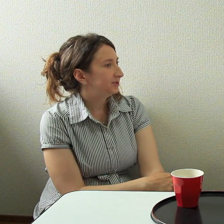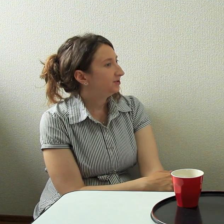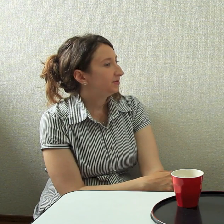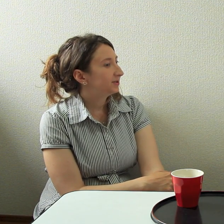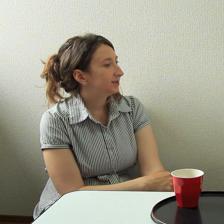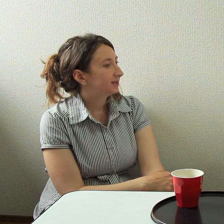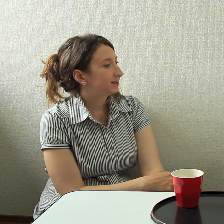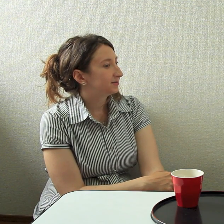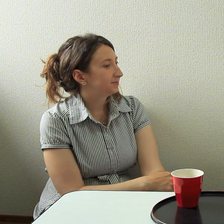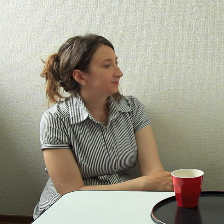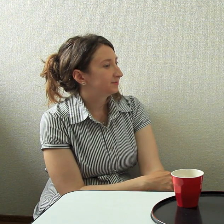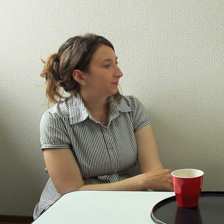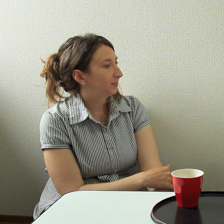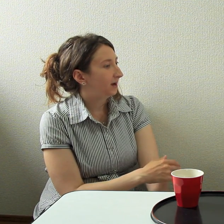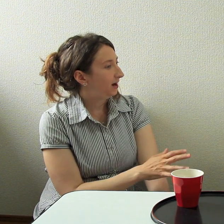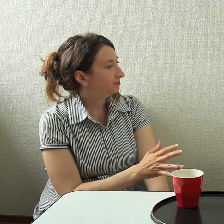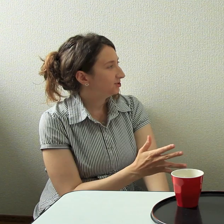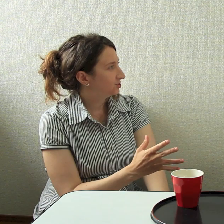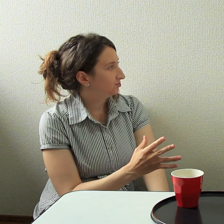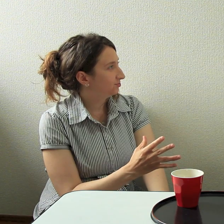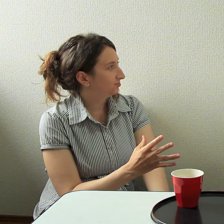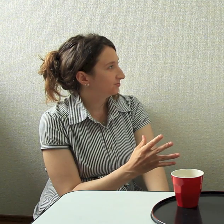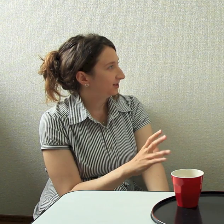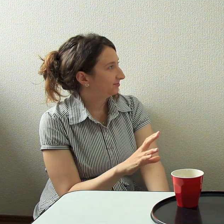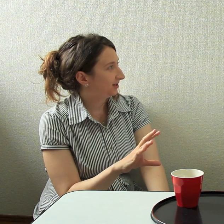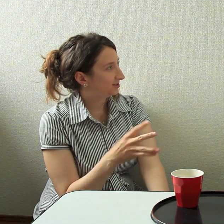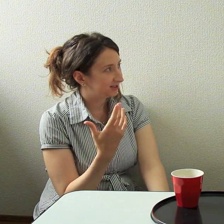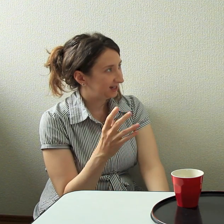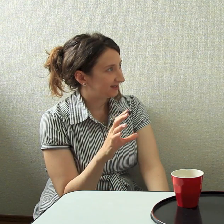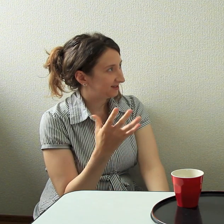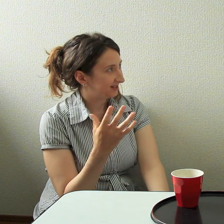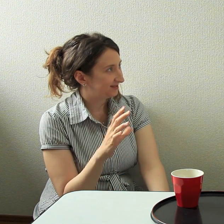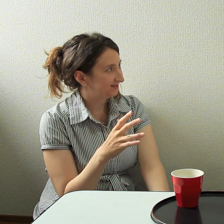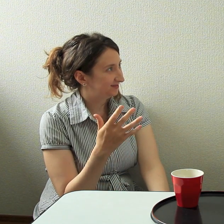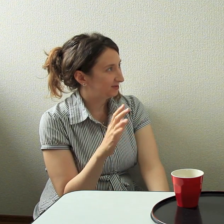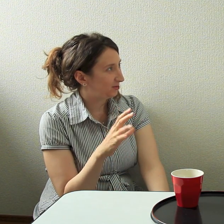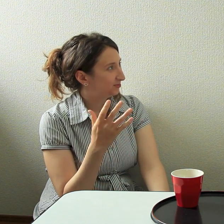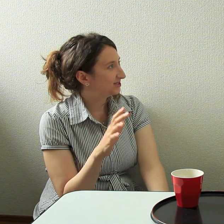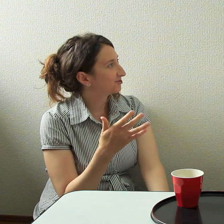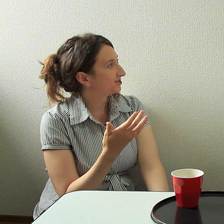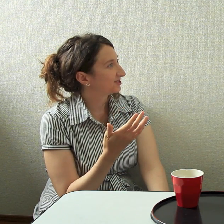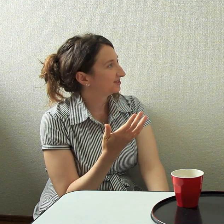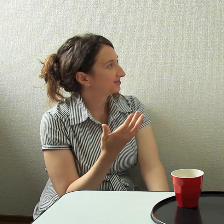How did you understand your whole situation?